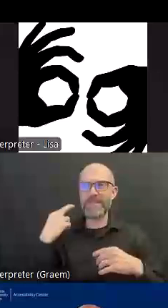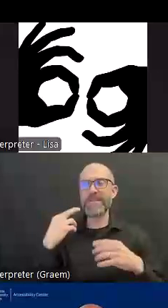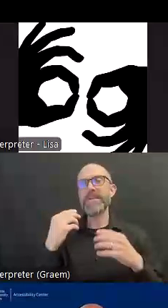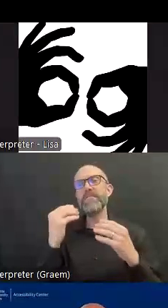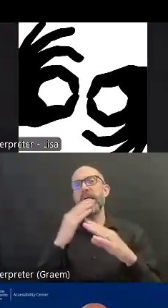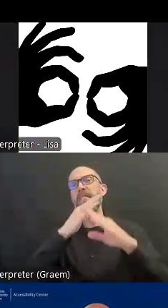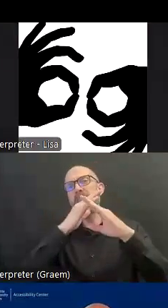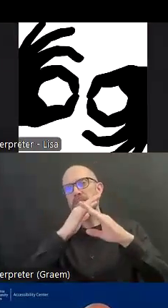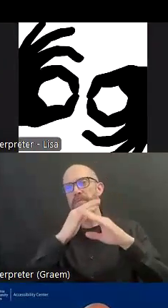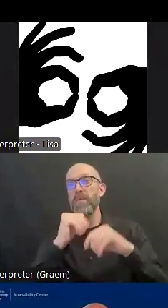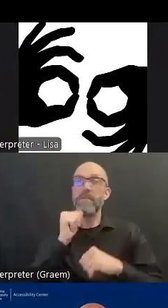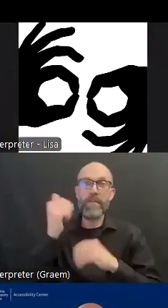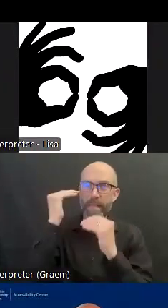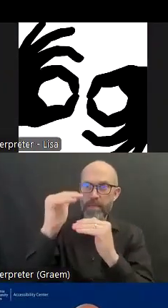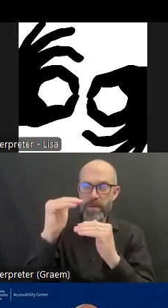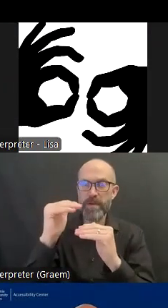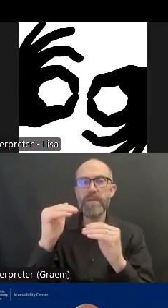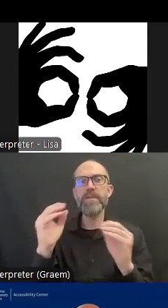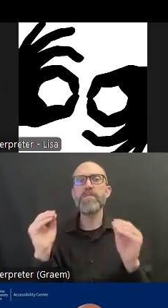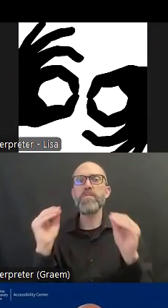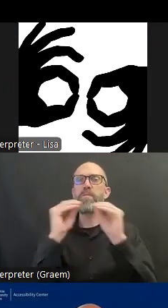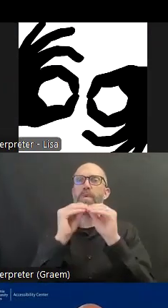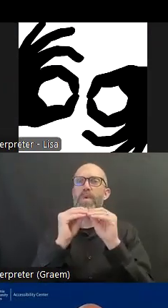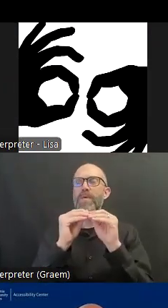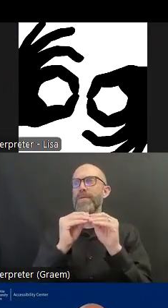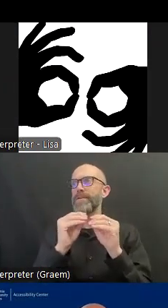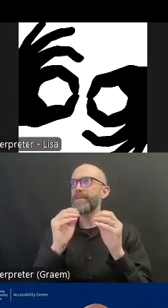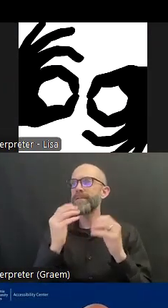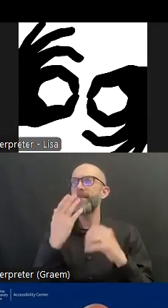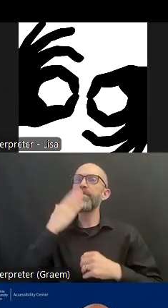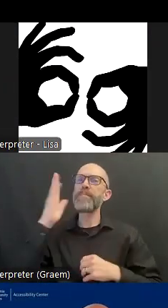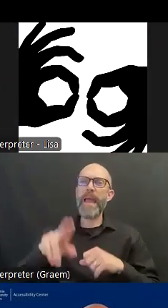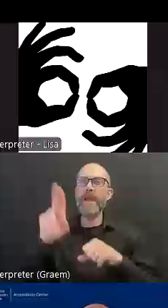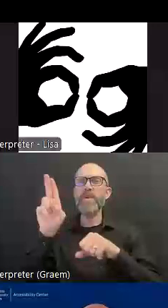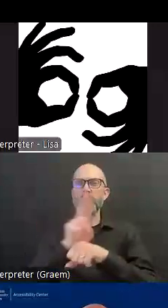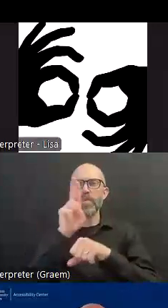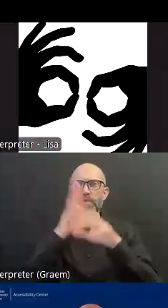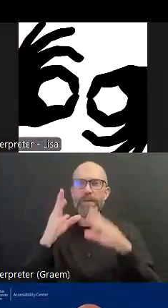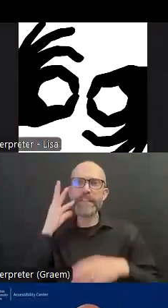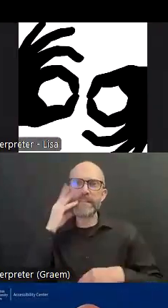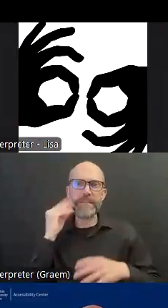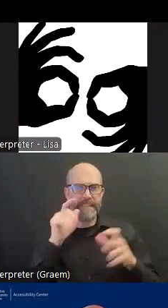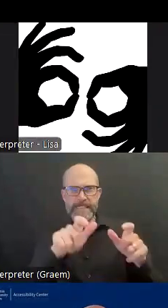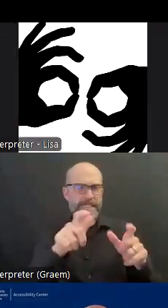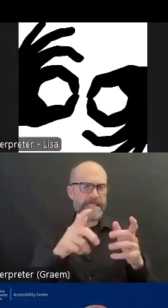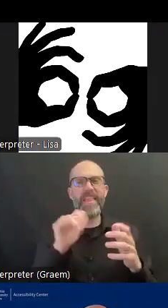doesn't limit access, it's more of a bad user experience. Then that's a lower risk.